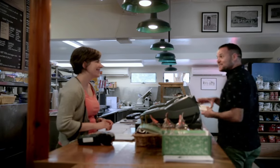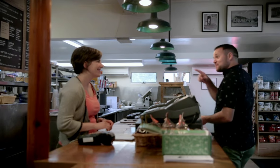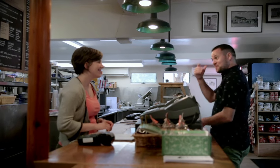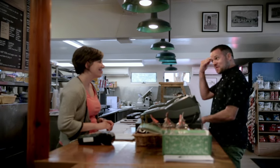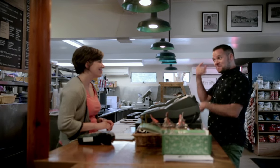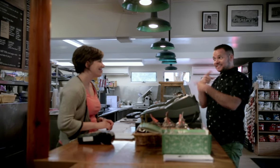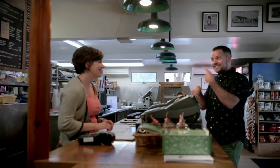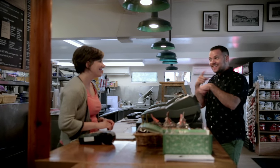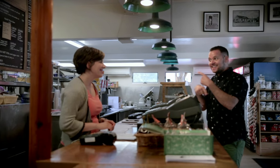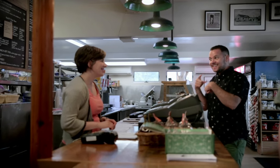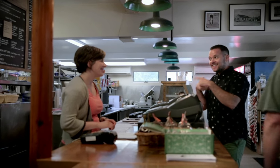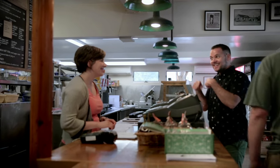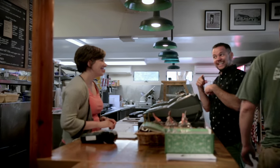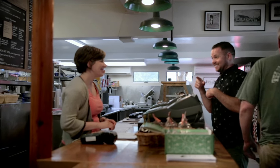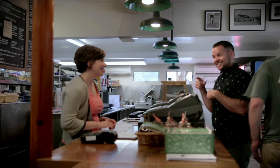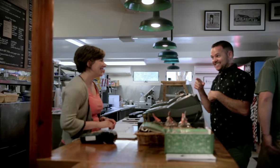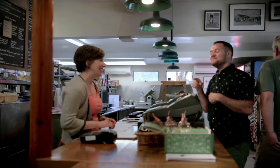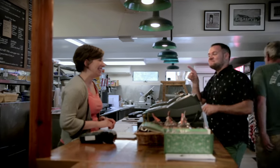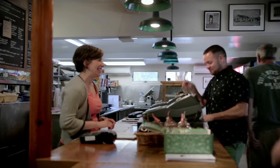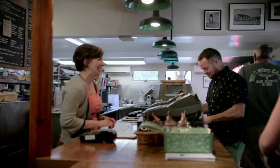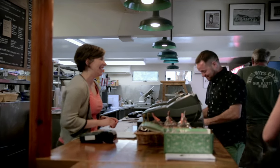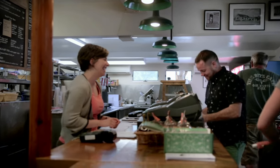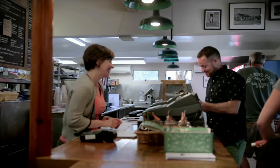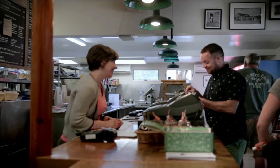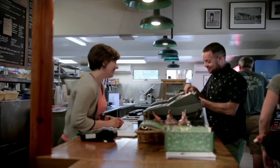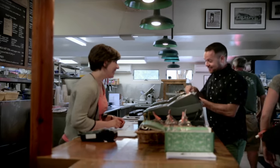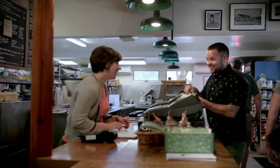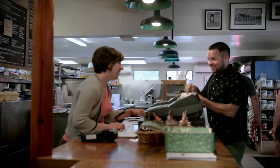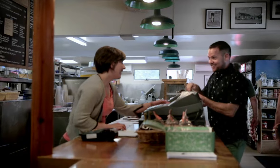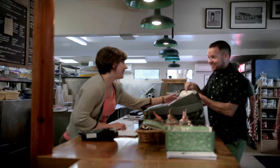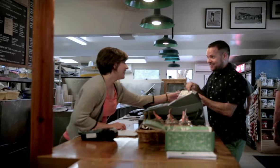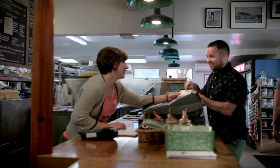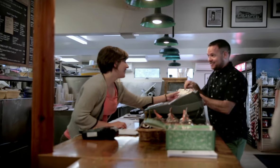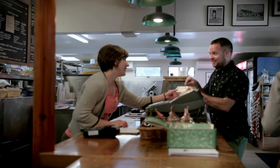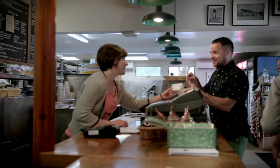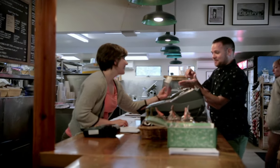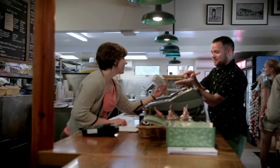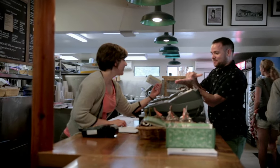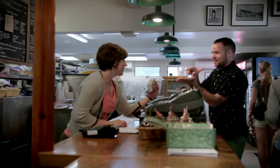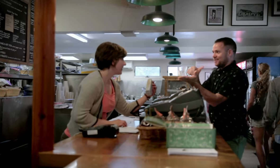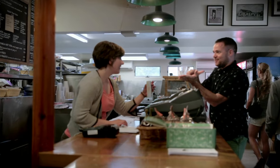Do you know sign language?